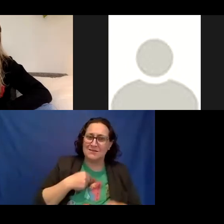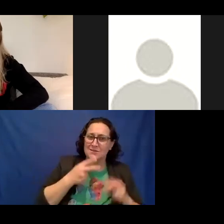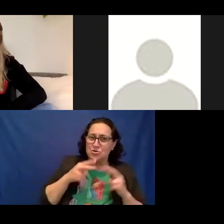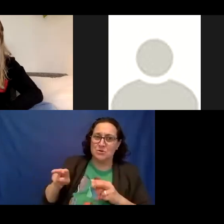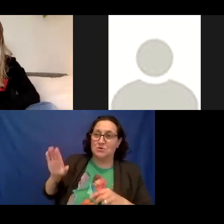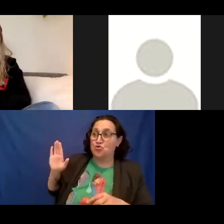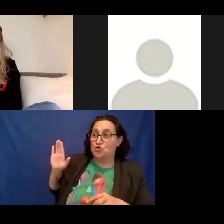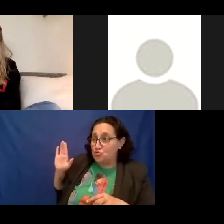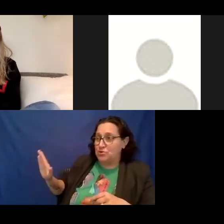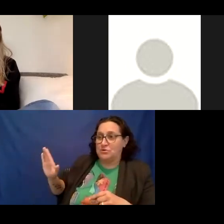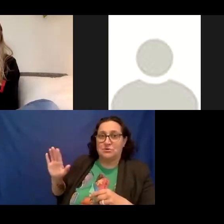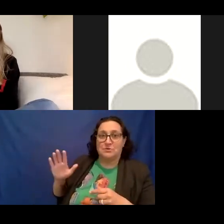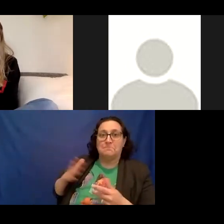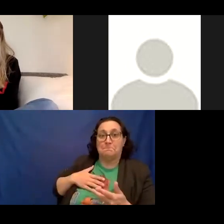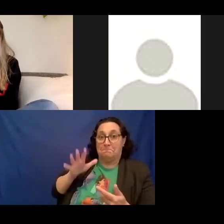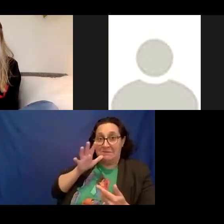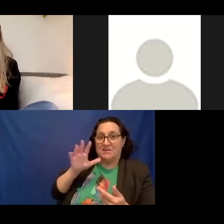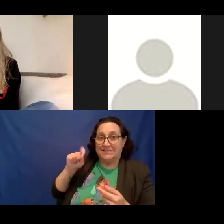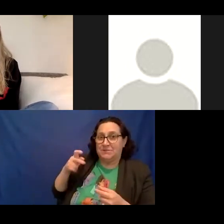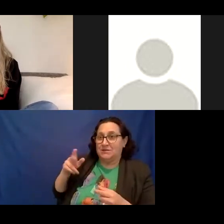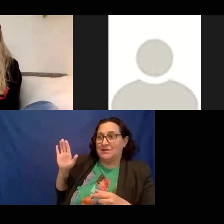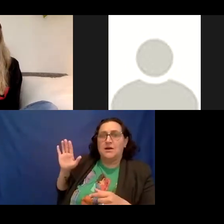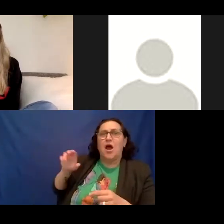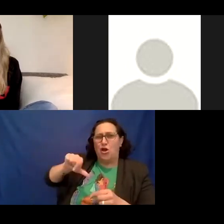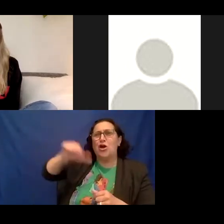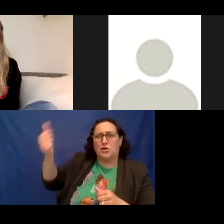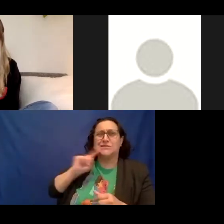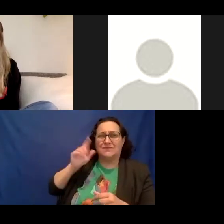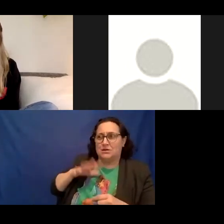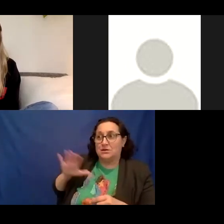women who are in this elite class in academia and research" and that's me,